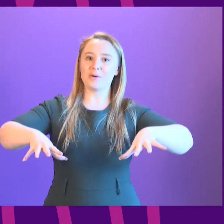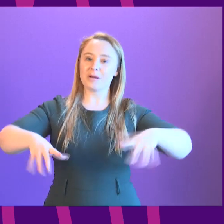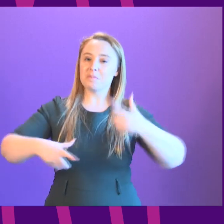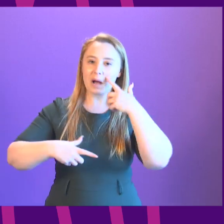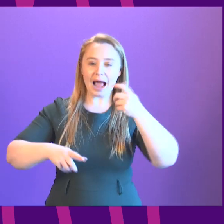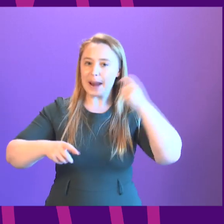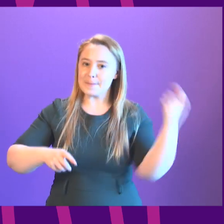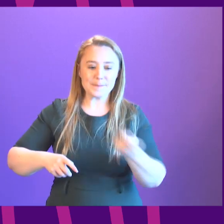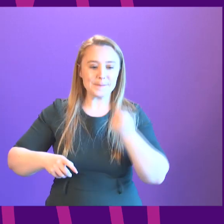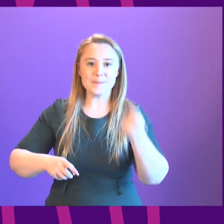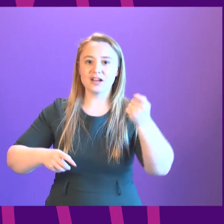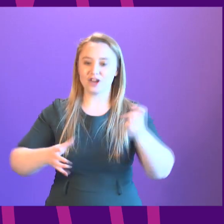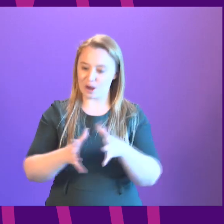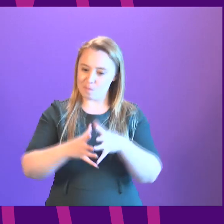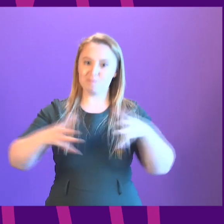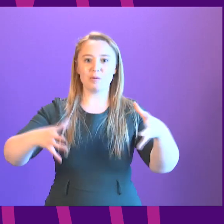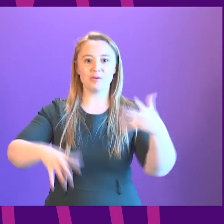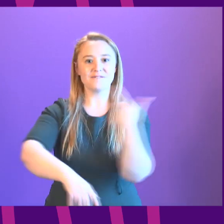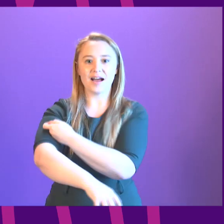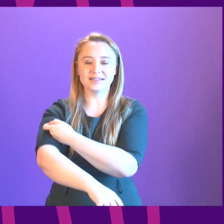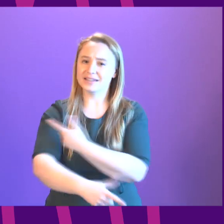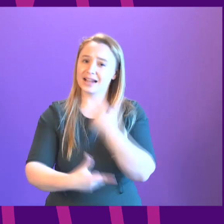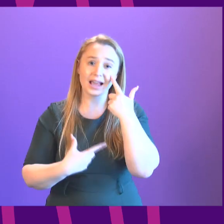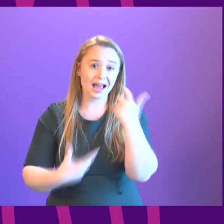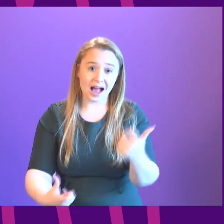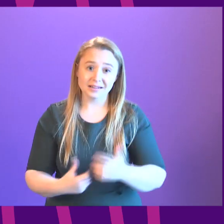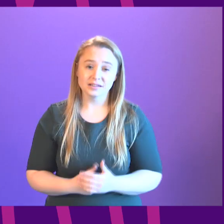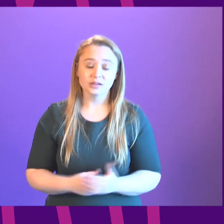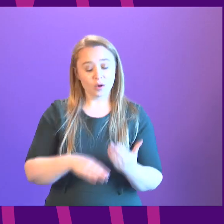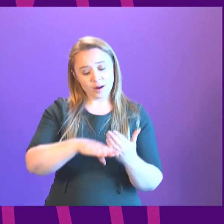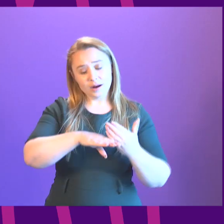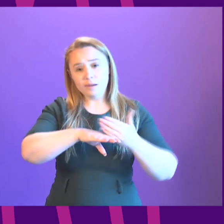do that, unfortunately. We are working hard to make sure that we act as soon as supplies